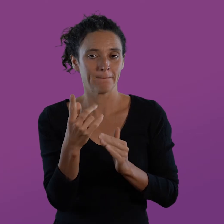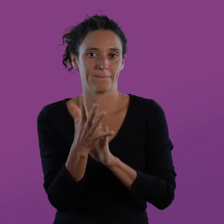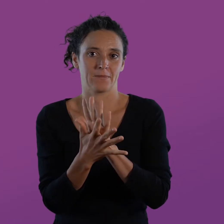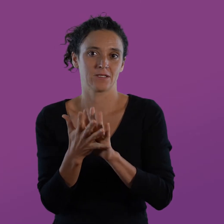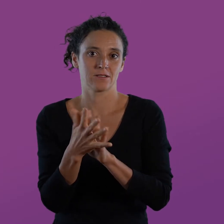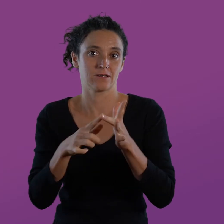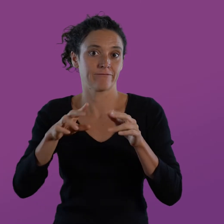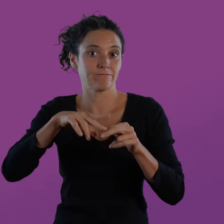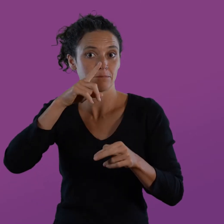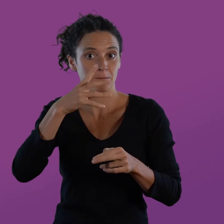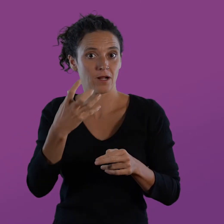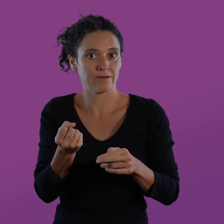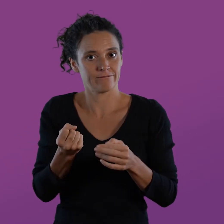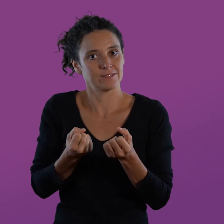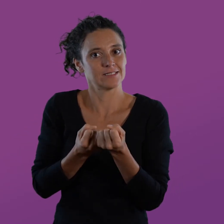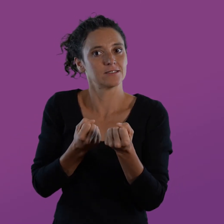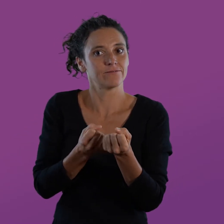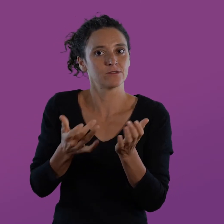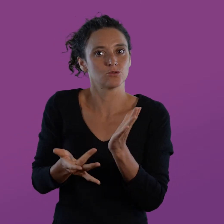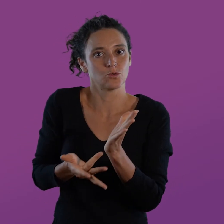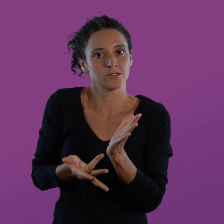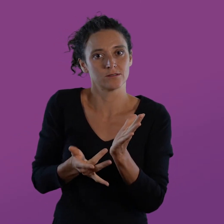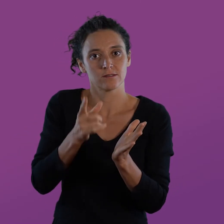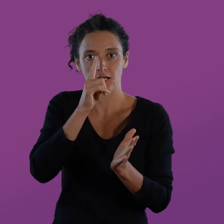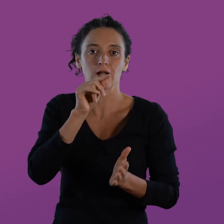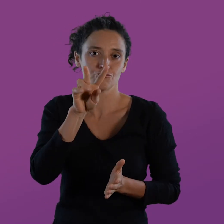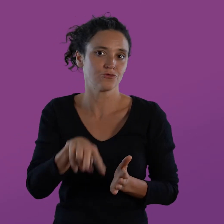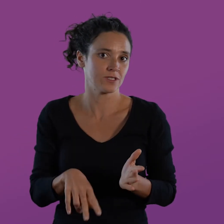which will enable content to be accessed using assistive technologies such as -